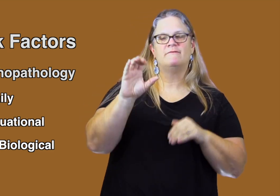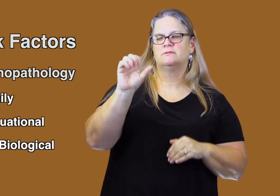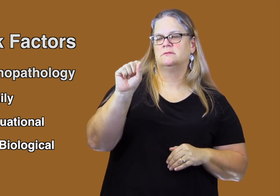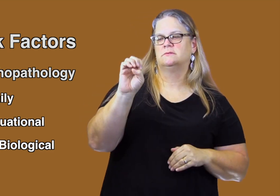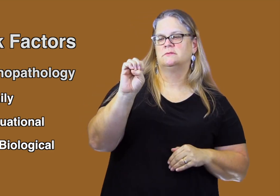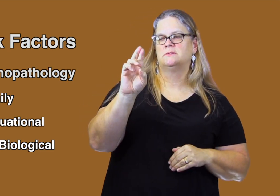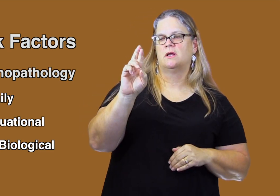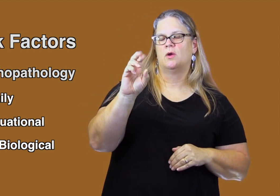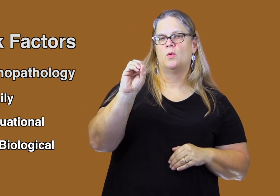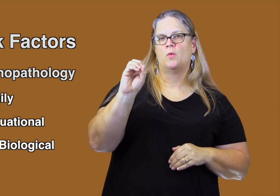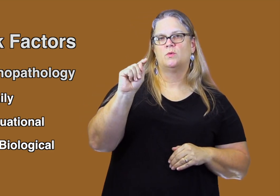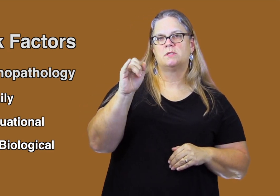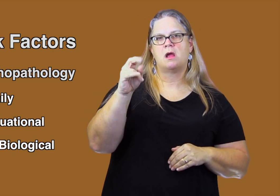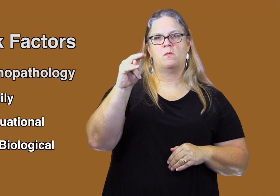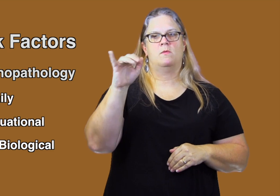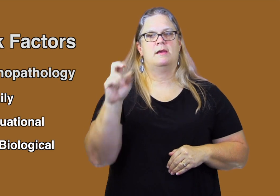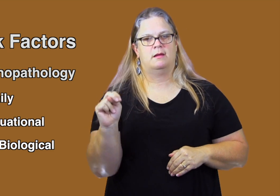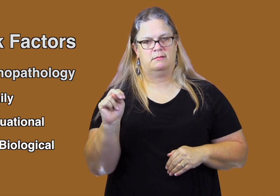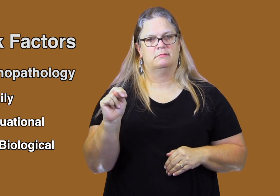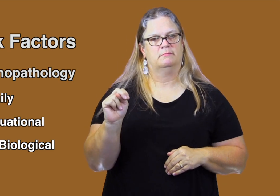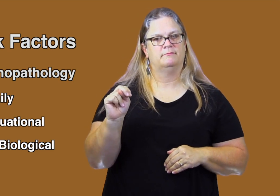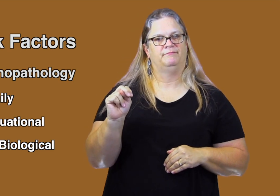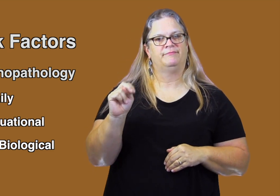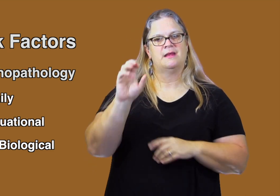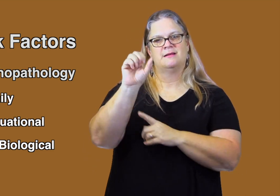This can include things such as a low level of serotonin.